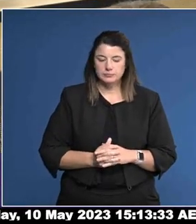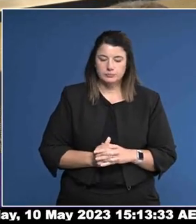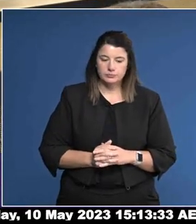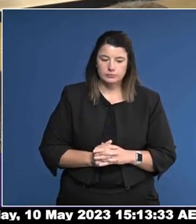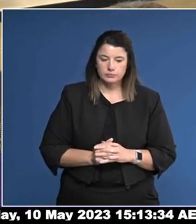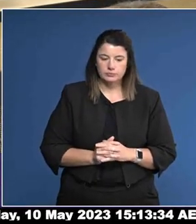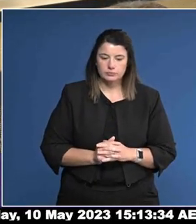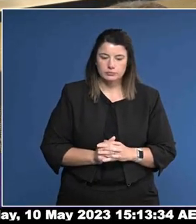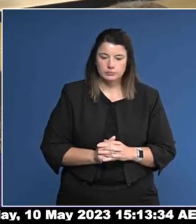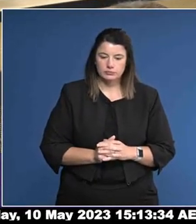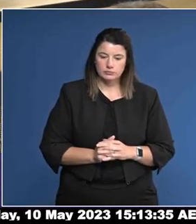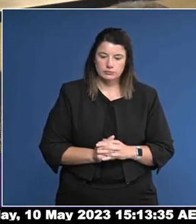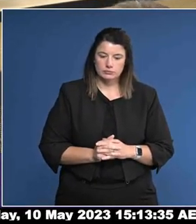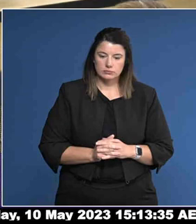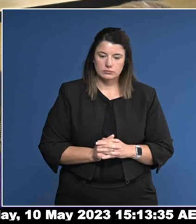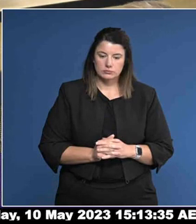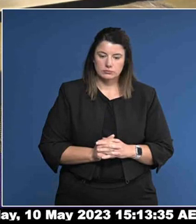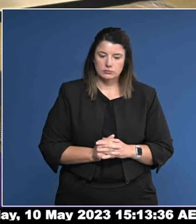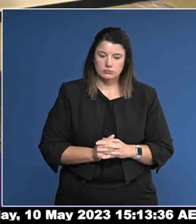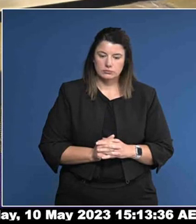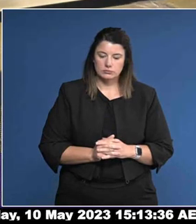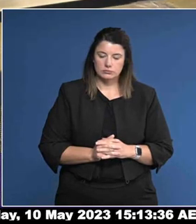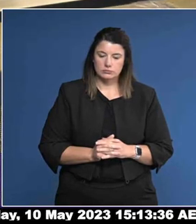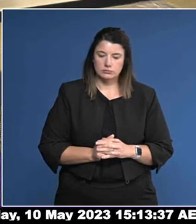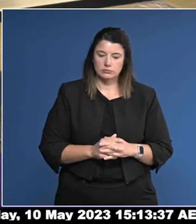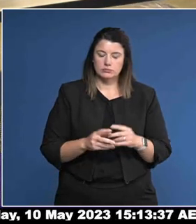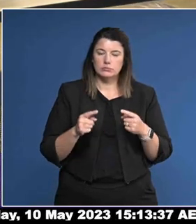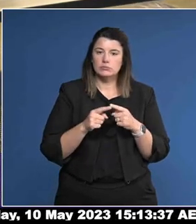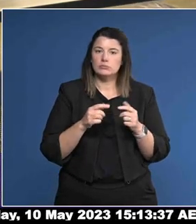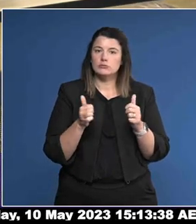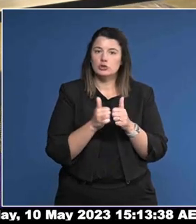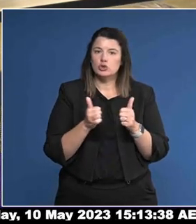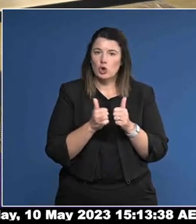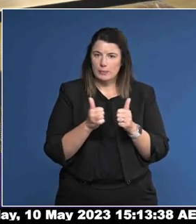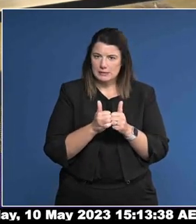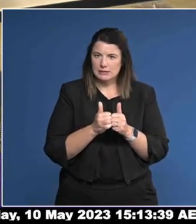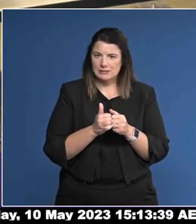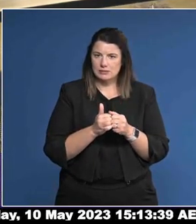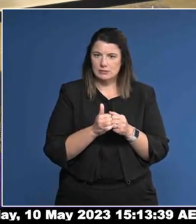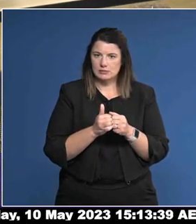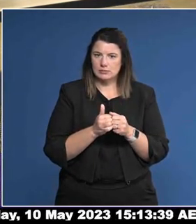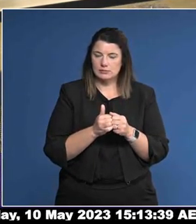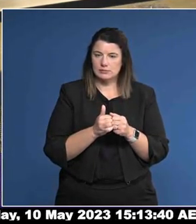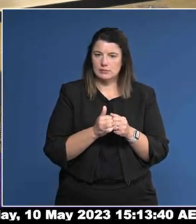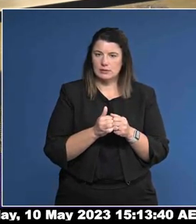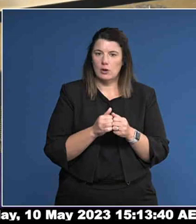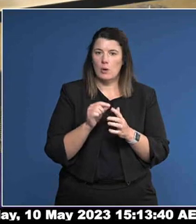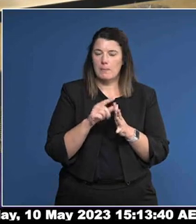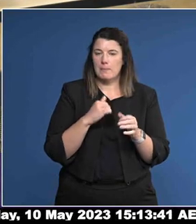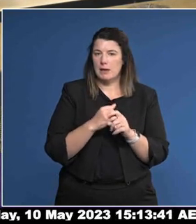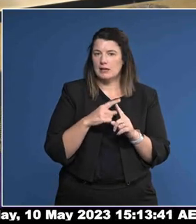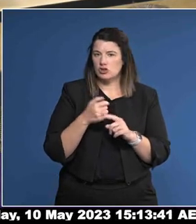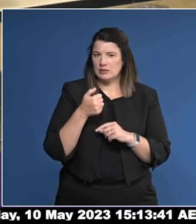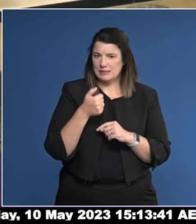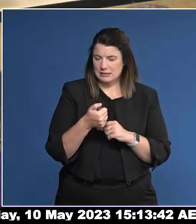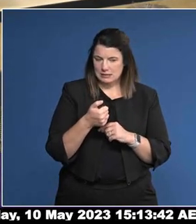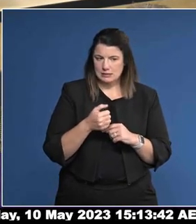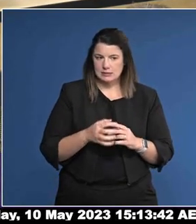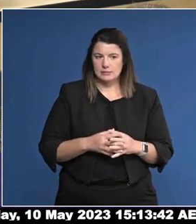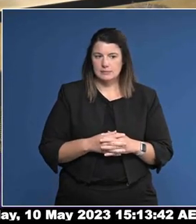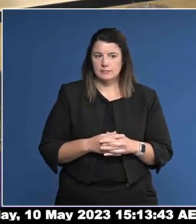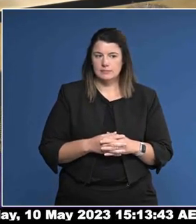The footnote that ends with the second one on footnote 6 - I'm sorry, footnote 7, the